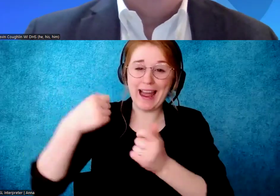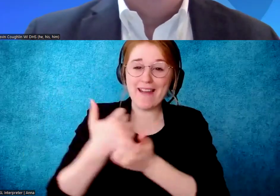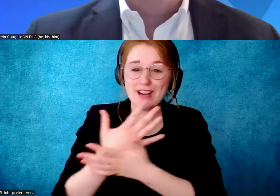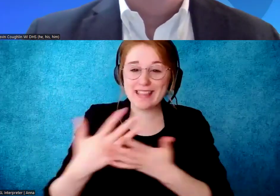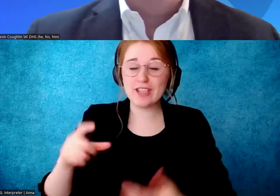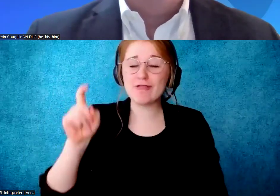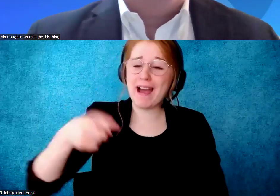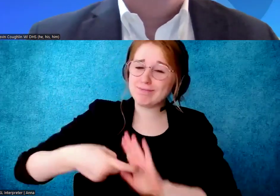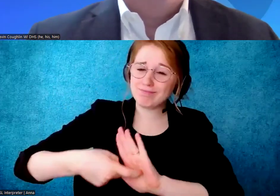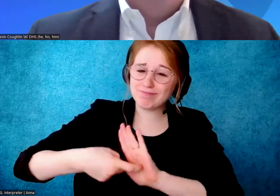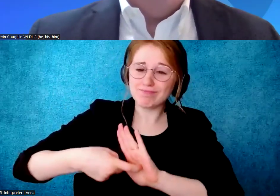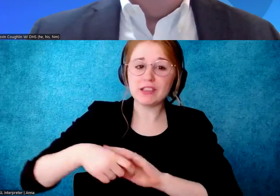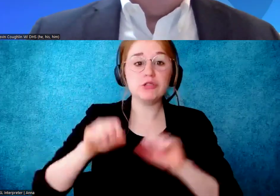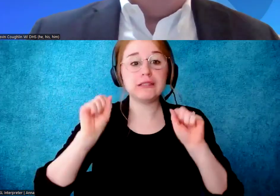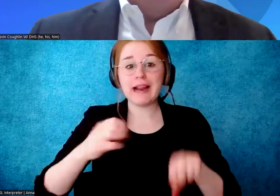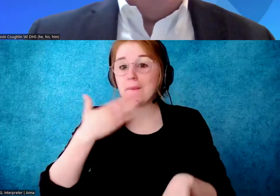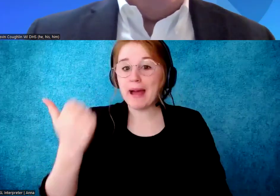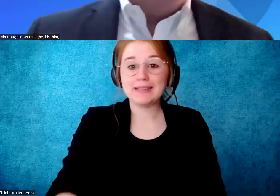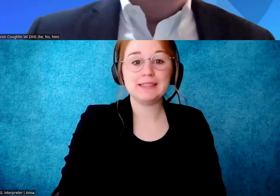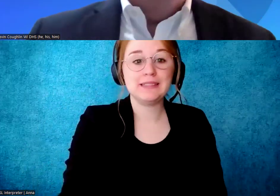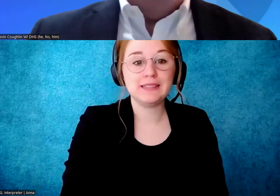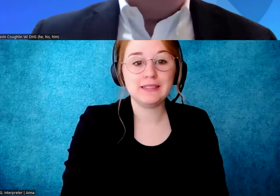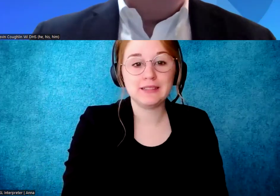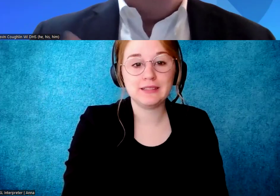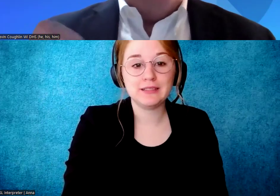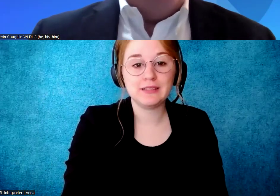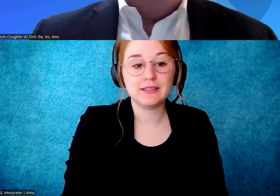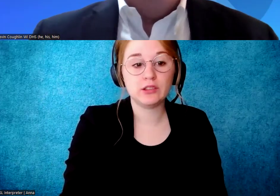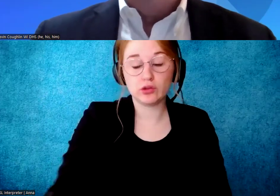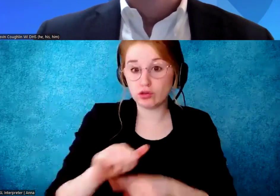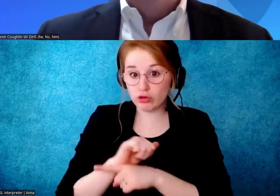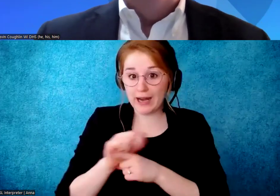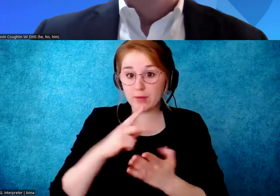you know, we could have the best training program and we're hearing that it's a really good program